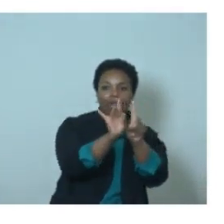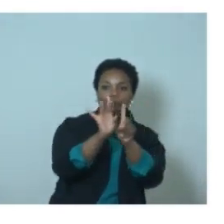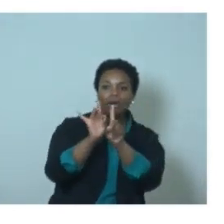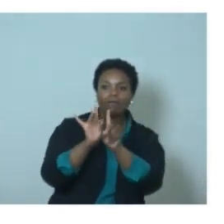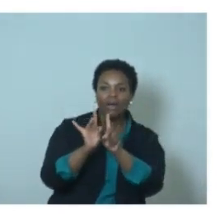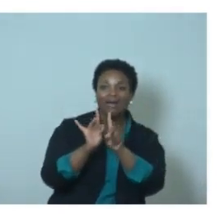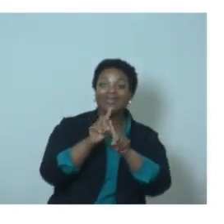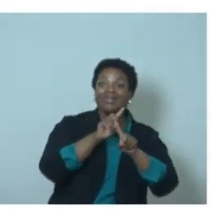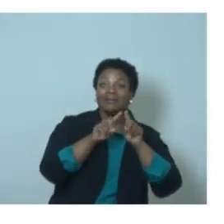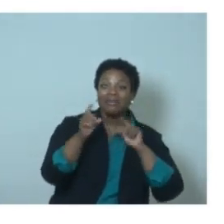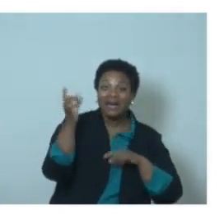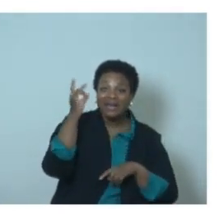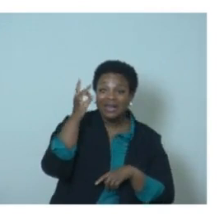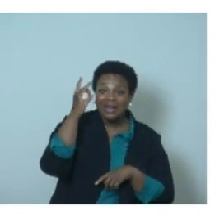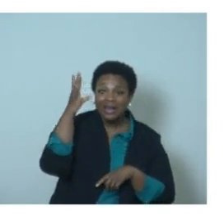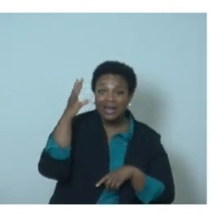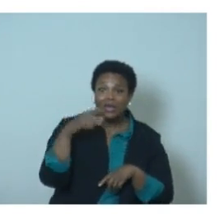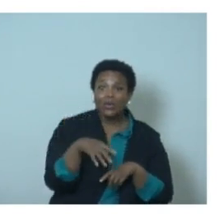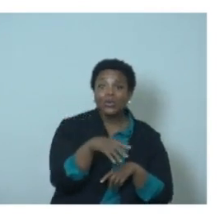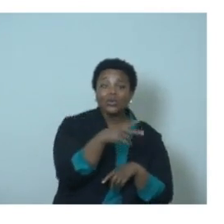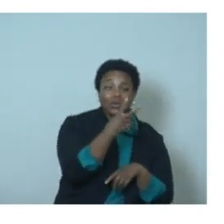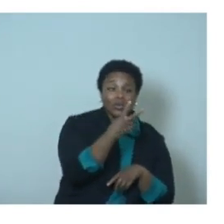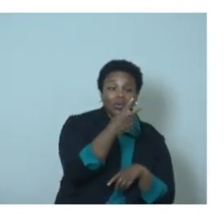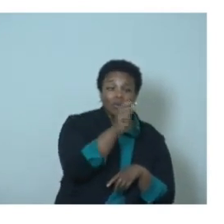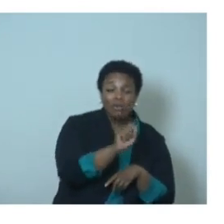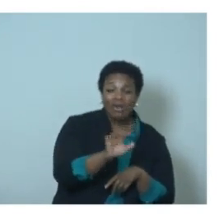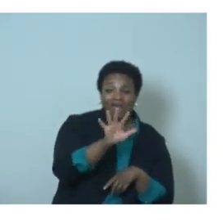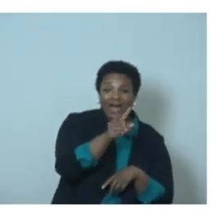SO THAT PART THEY OPENED UP MORE PEOPLE GOT INFECTED.